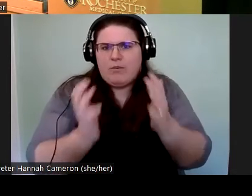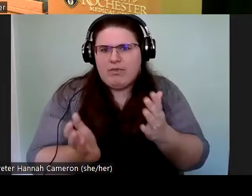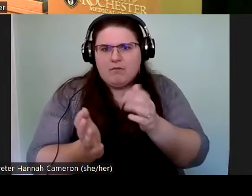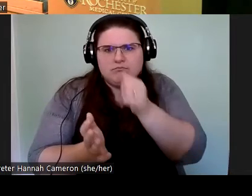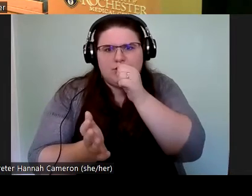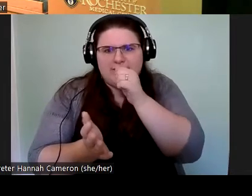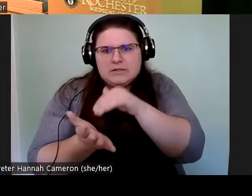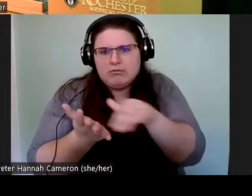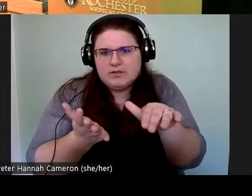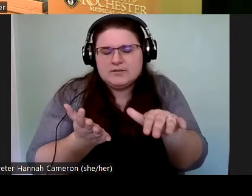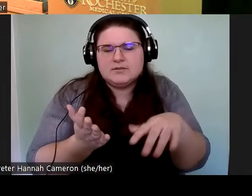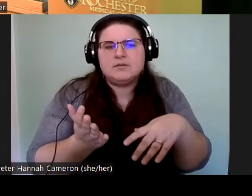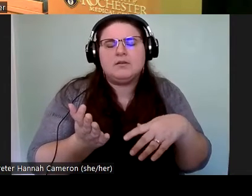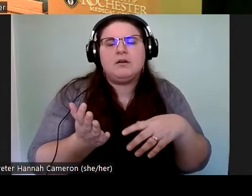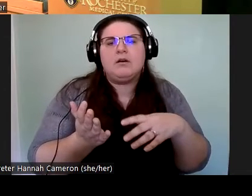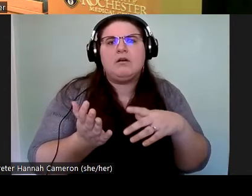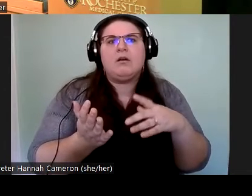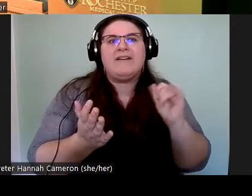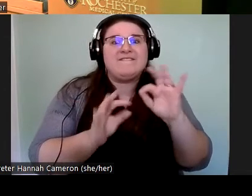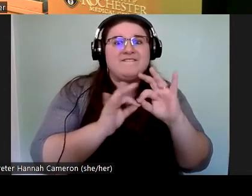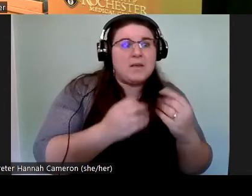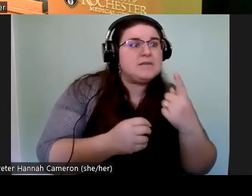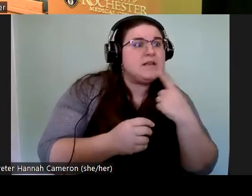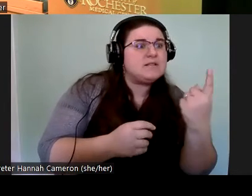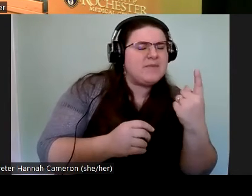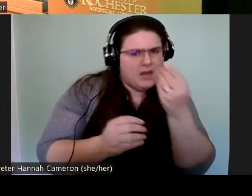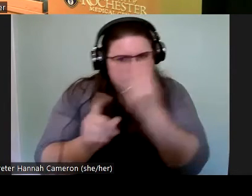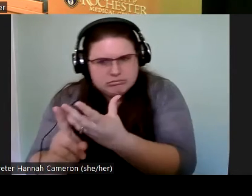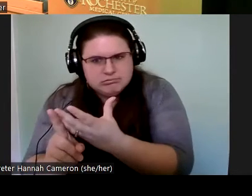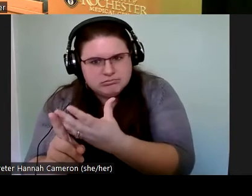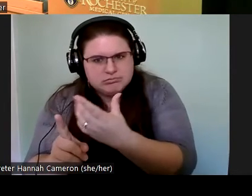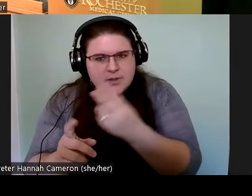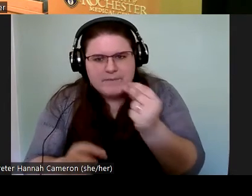on this in Minnesota with the hospital Association because of the number of people who were um coming